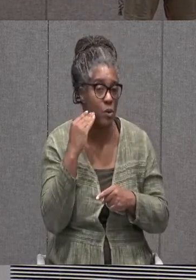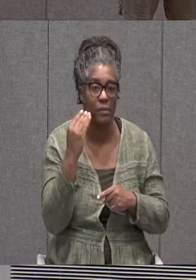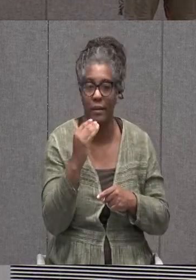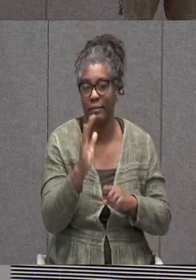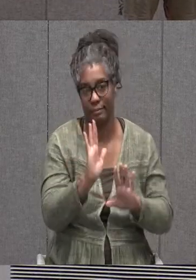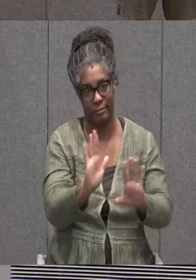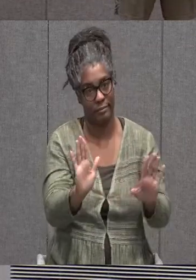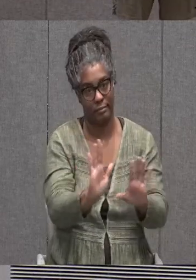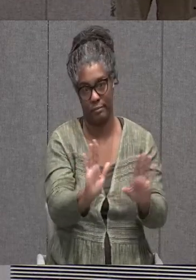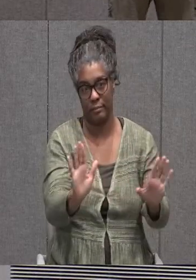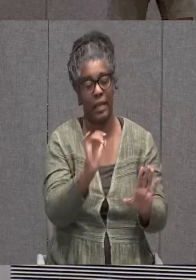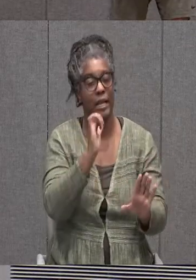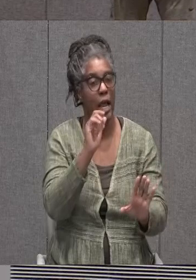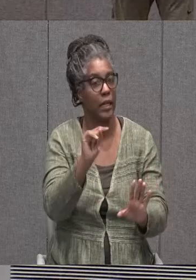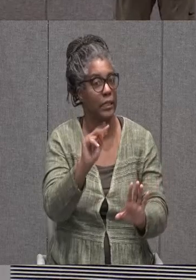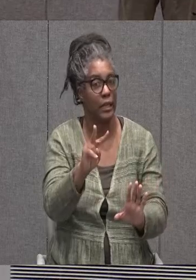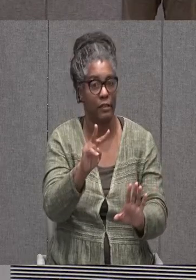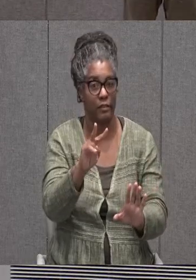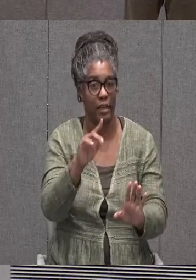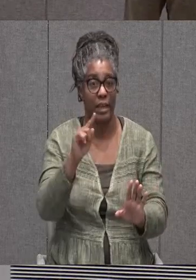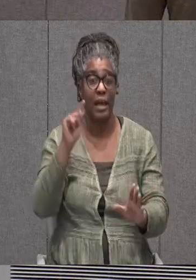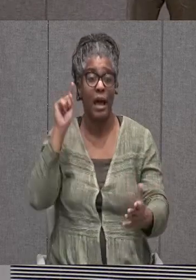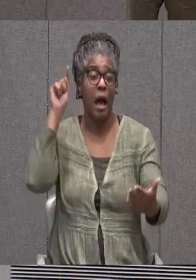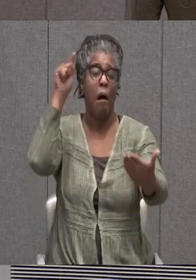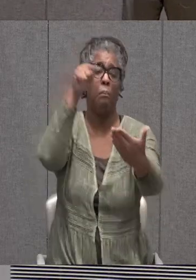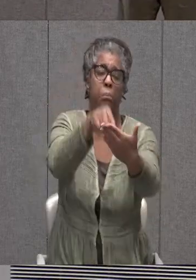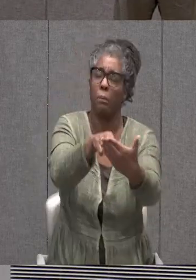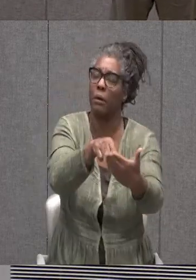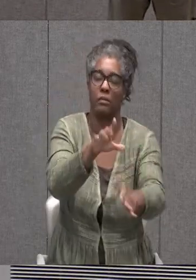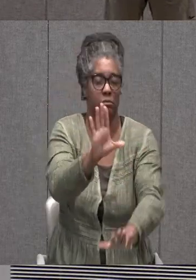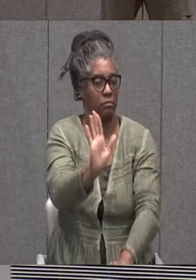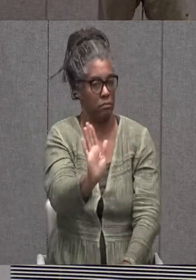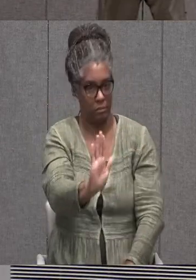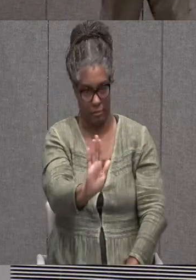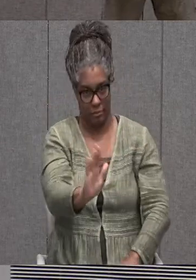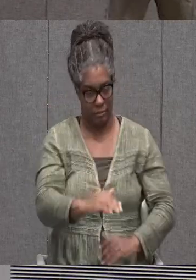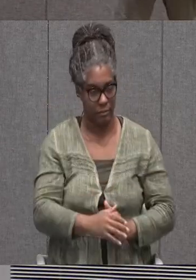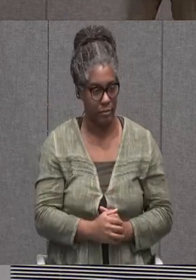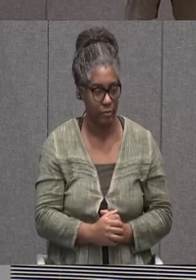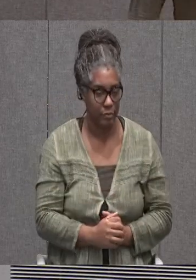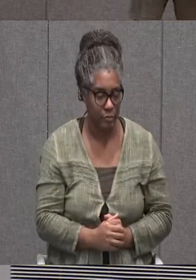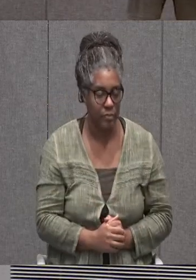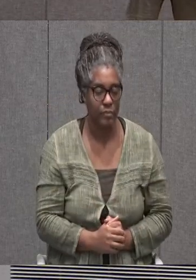I'm gonna say that as a parent, I'd rather have it go to the couch, but go ahead and start hitting your bag,